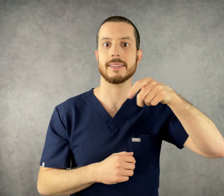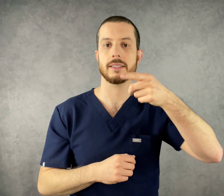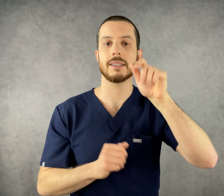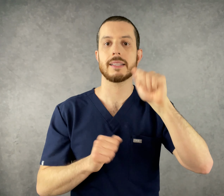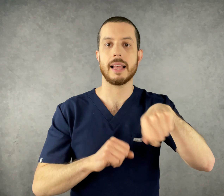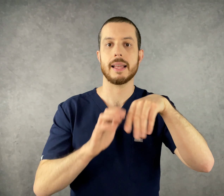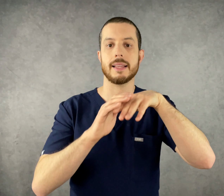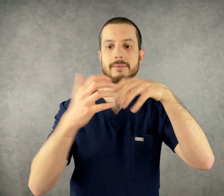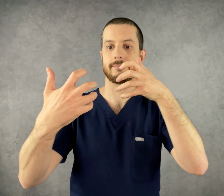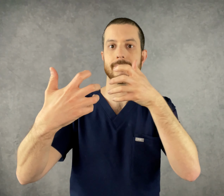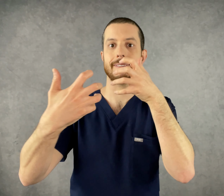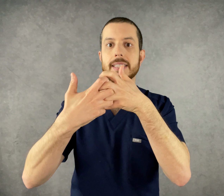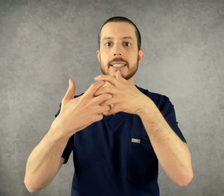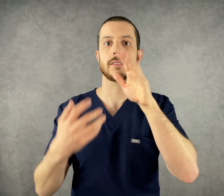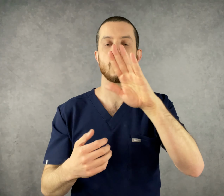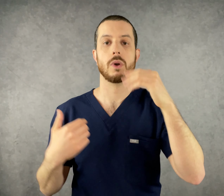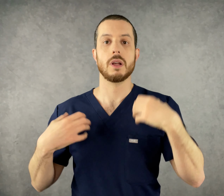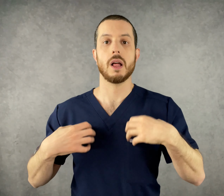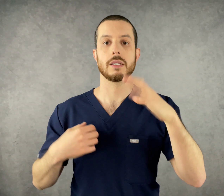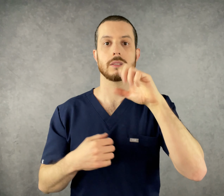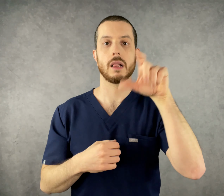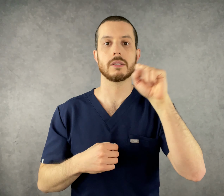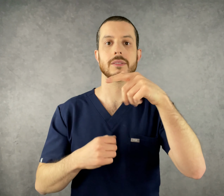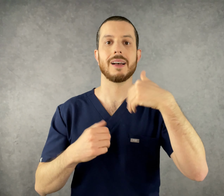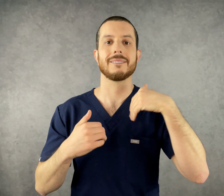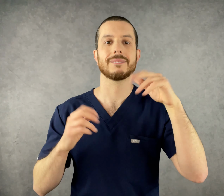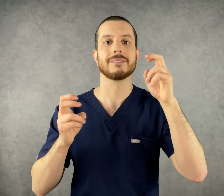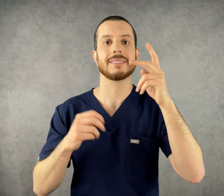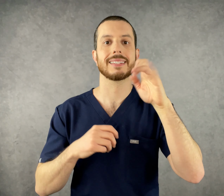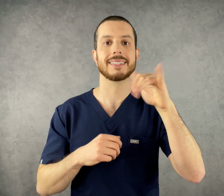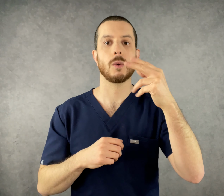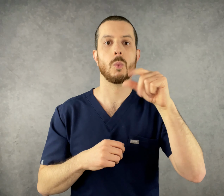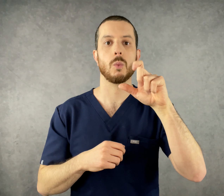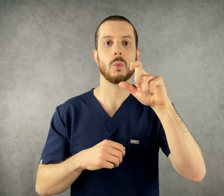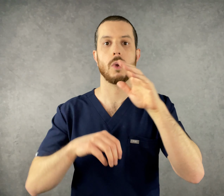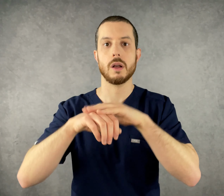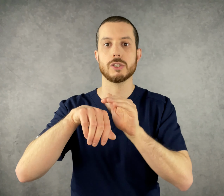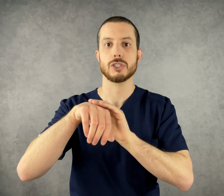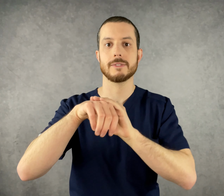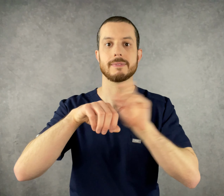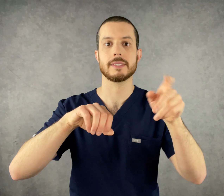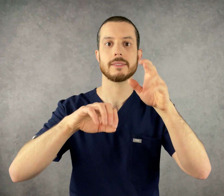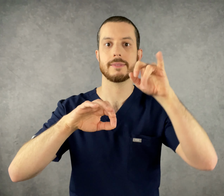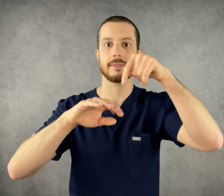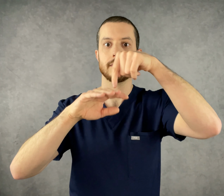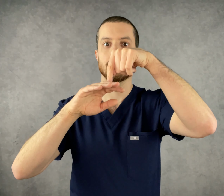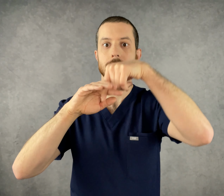It can fit perfectly into "keyholes" on the surface of lung cells,